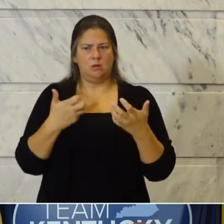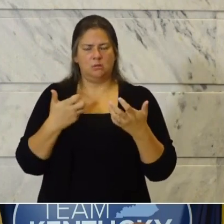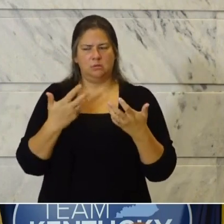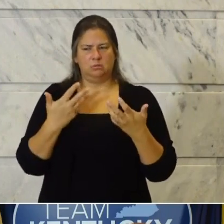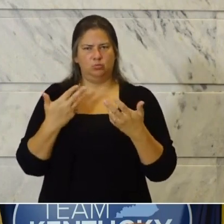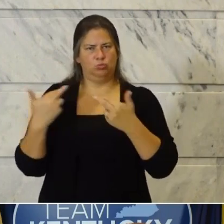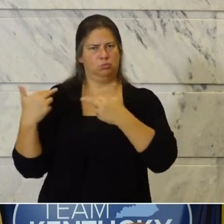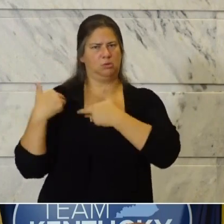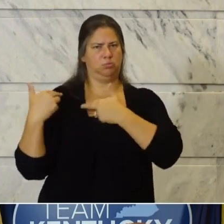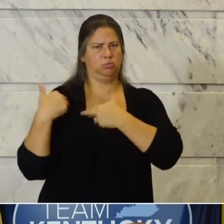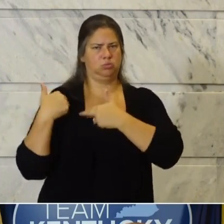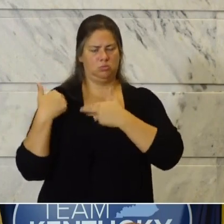look forward to the schools using this going.